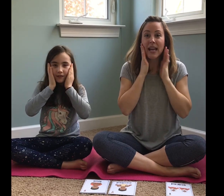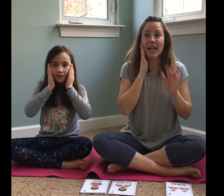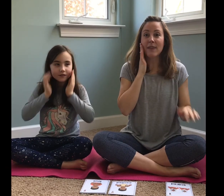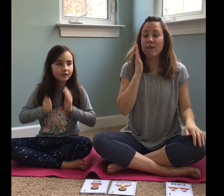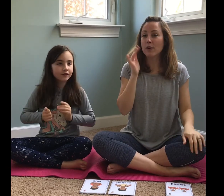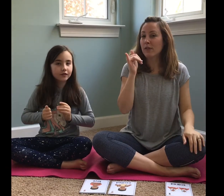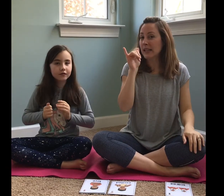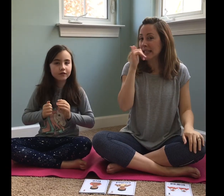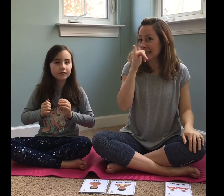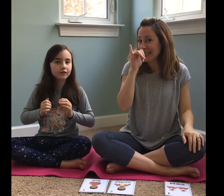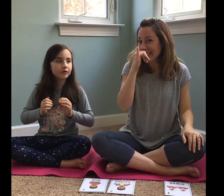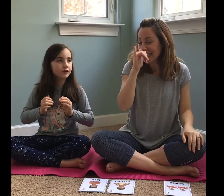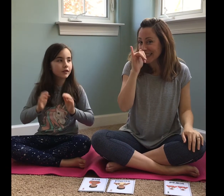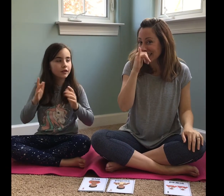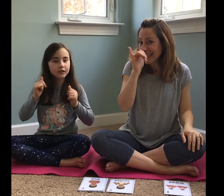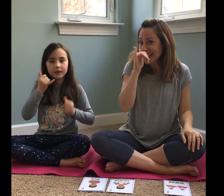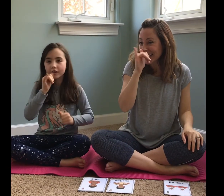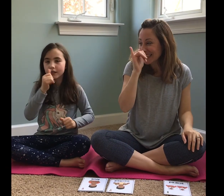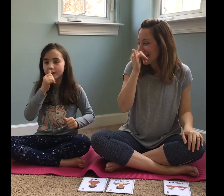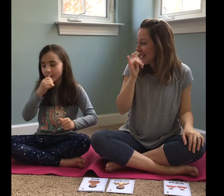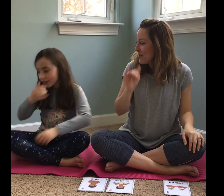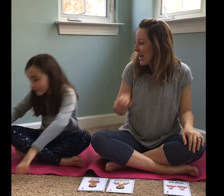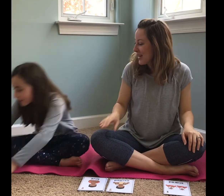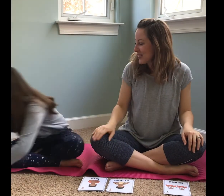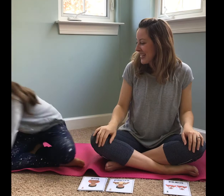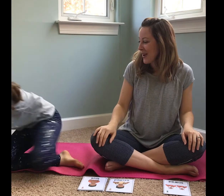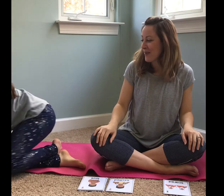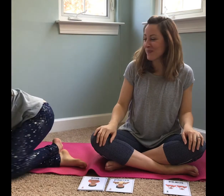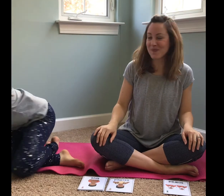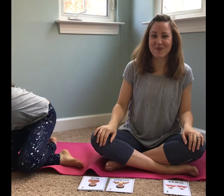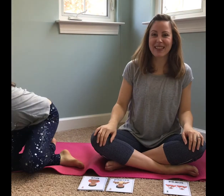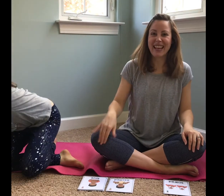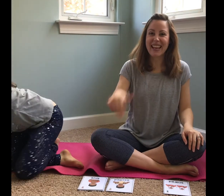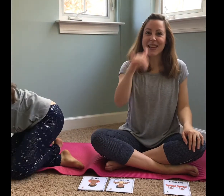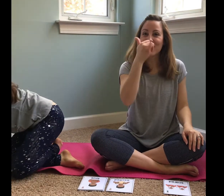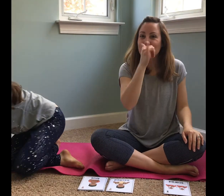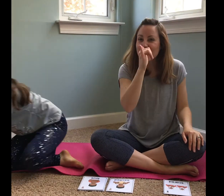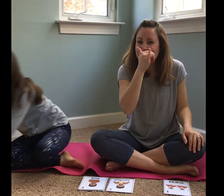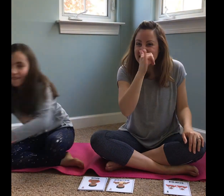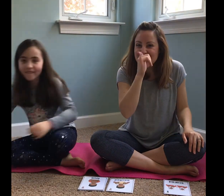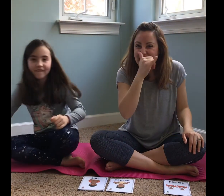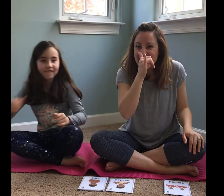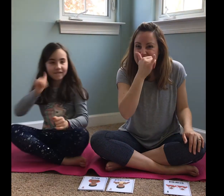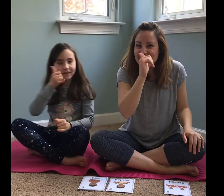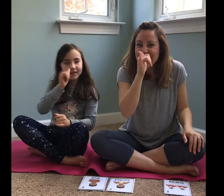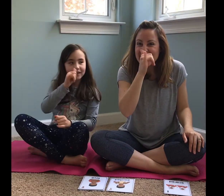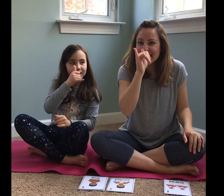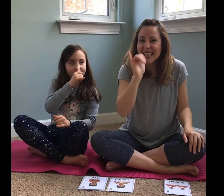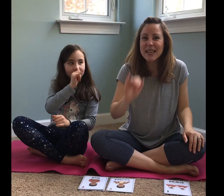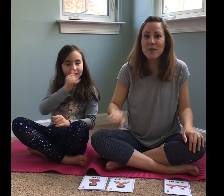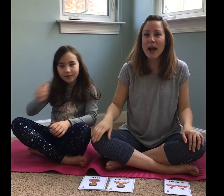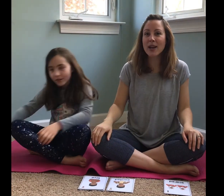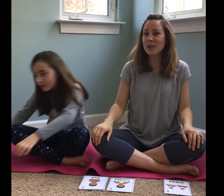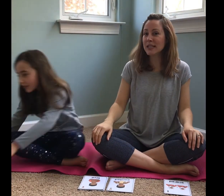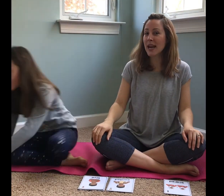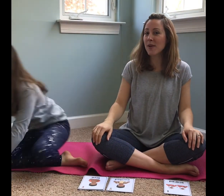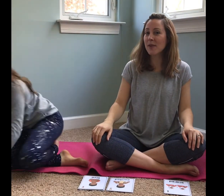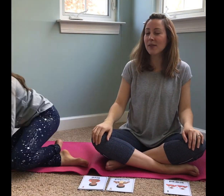if you're feeling silly silly silly you wag your tail if you're feeling silly silly silly wag your tail